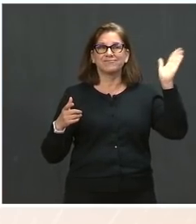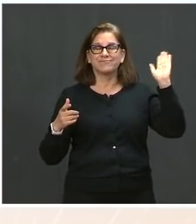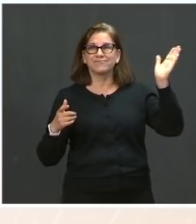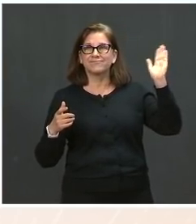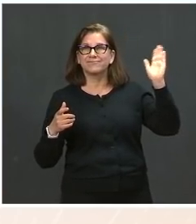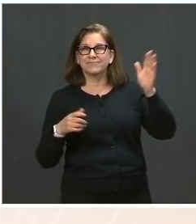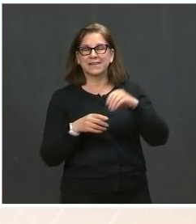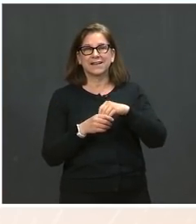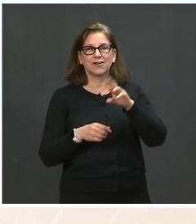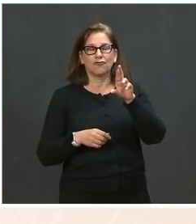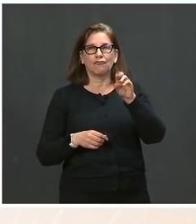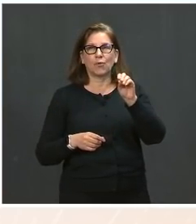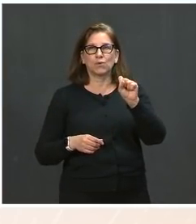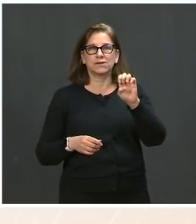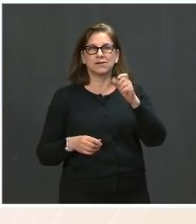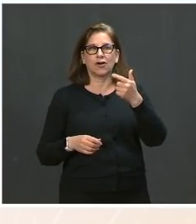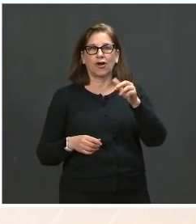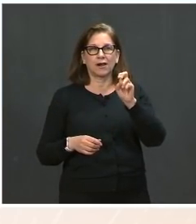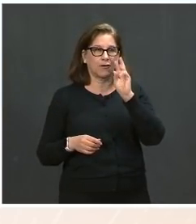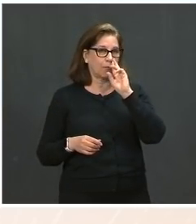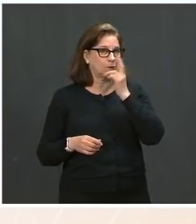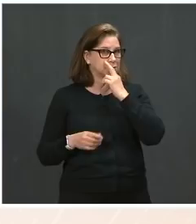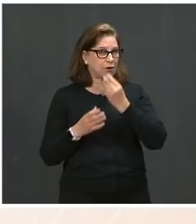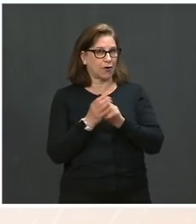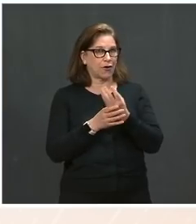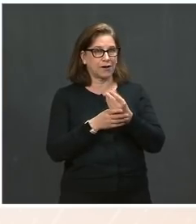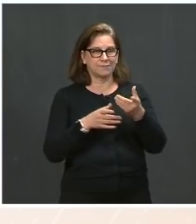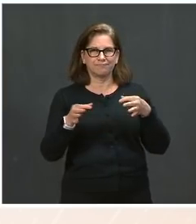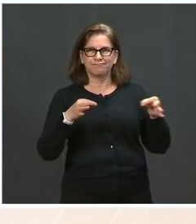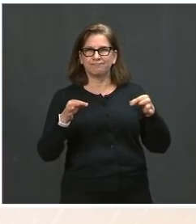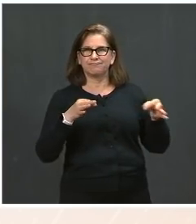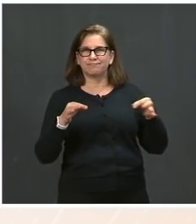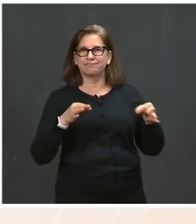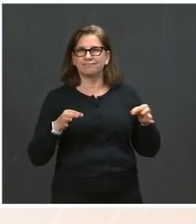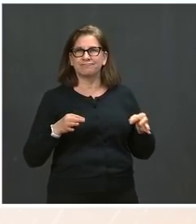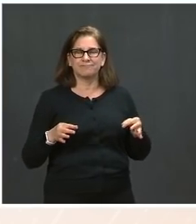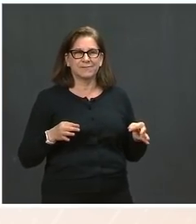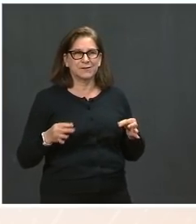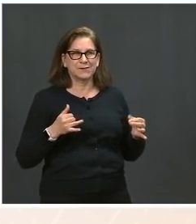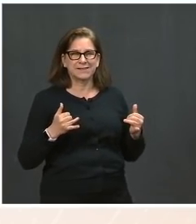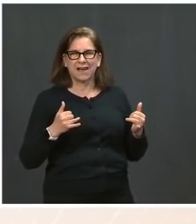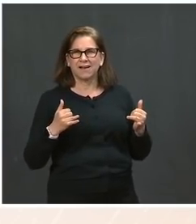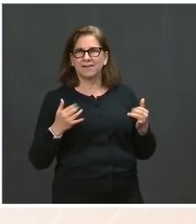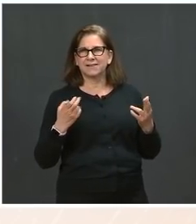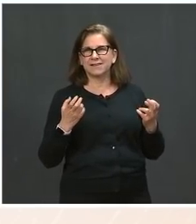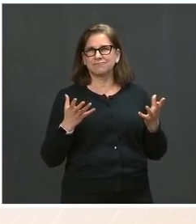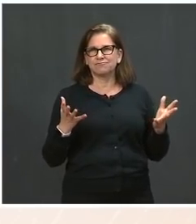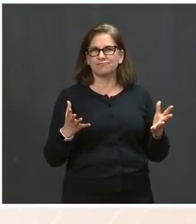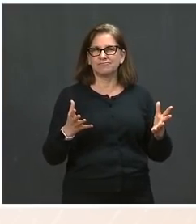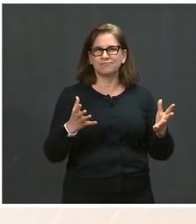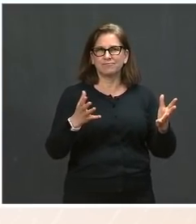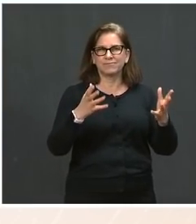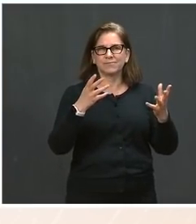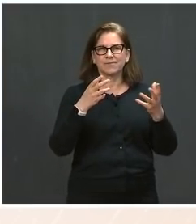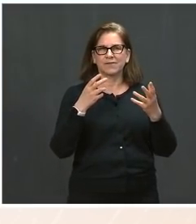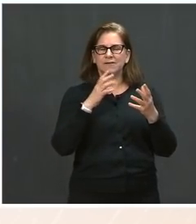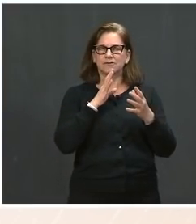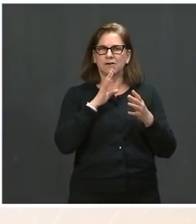And he certainly will continue to do that on putting in place commonsense gun safety measures. The Press: A couple of weeks ago, in his press conference, the President sort of said,